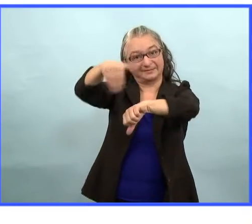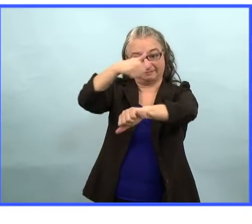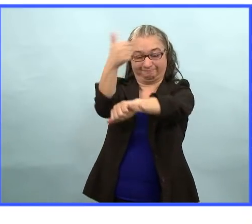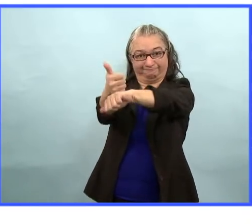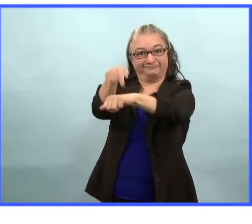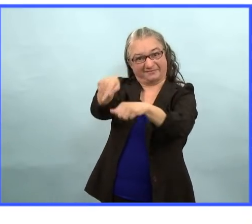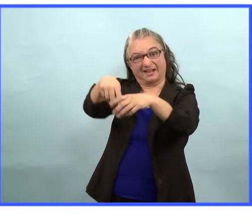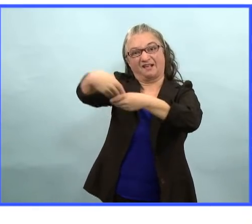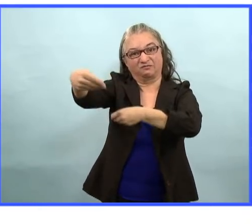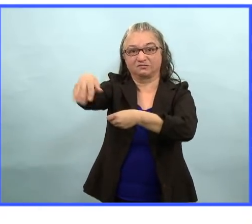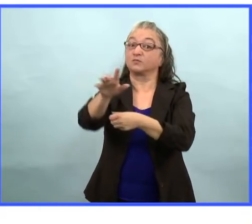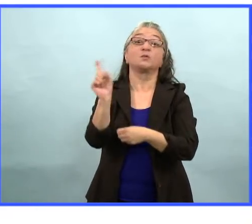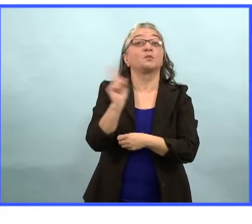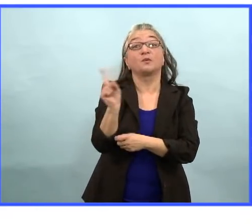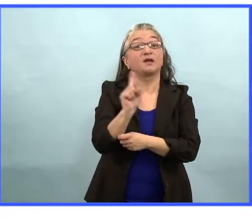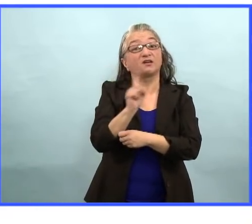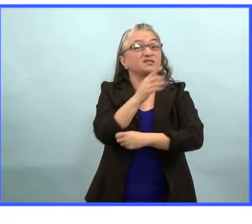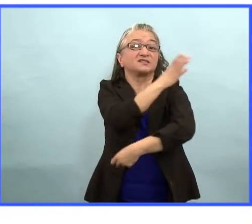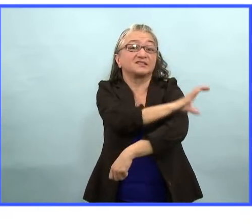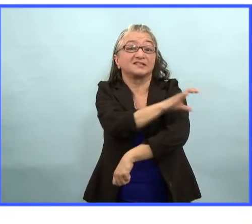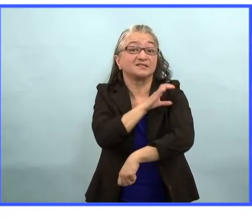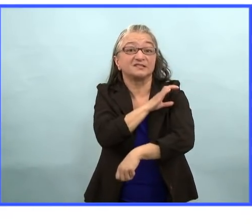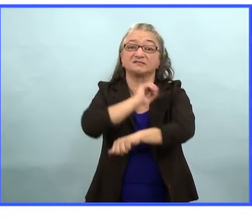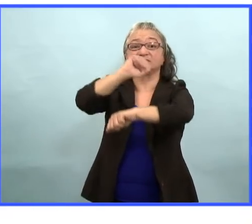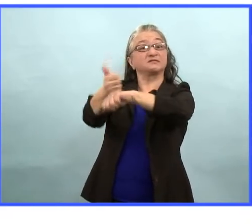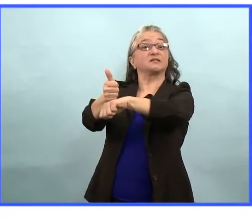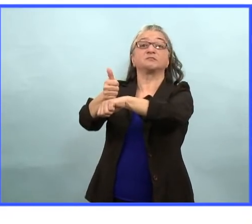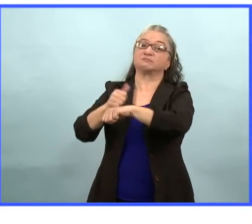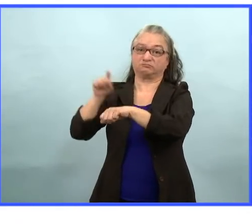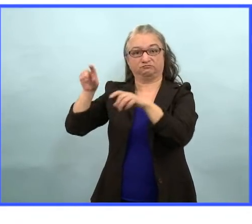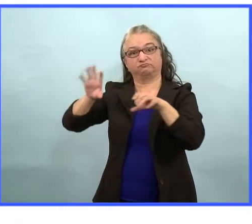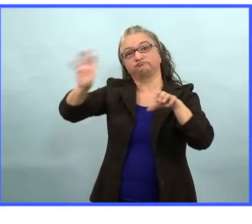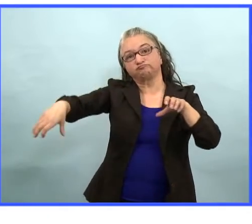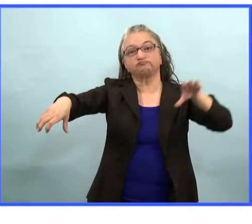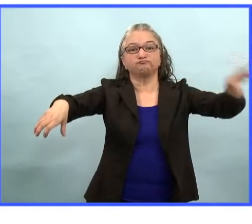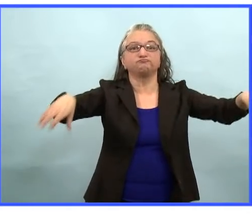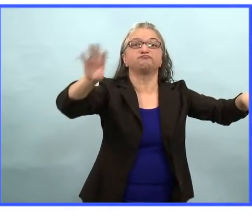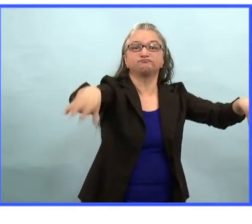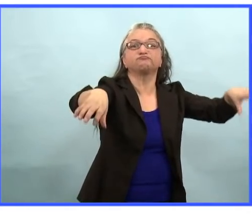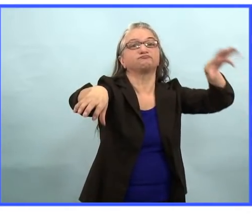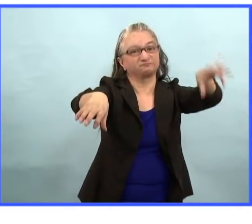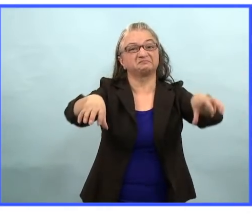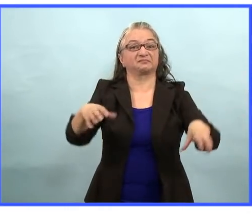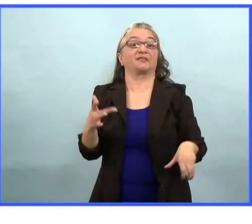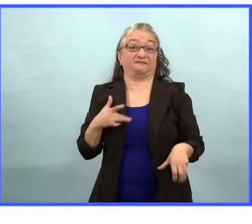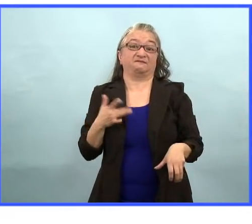in spaces that were known and safe for members of diverse bypark communities next slide please